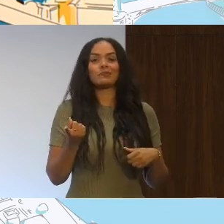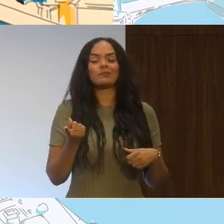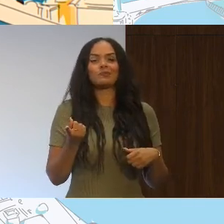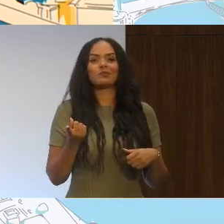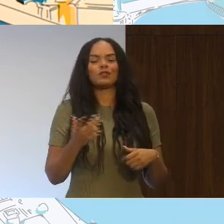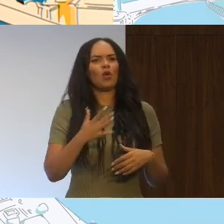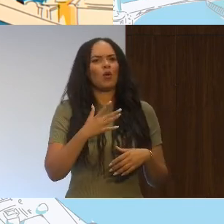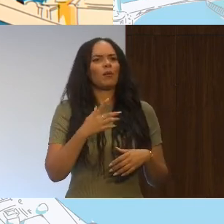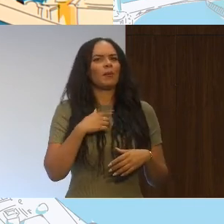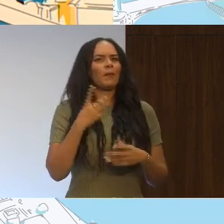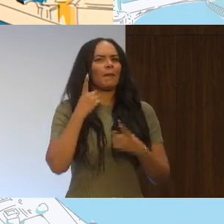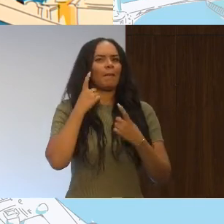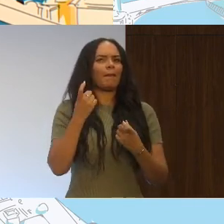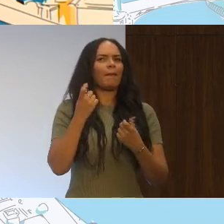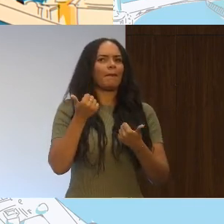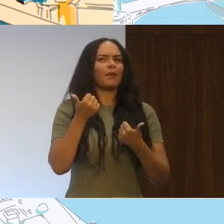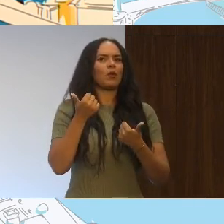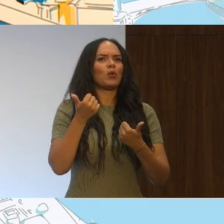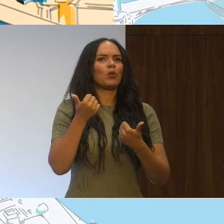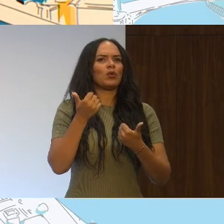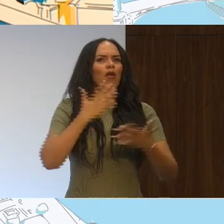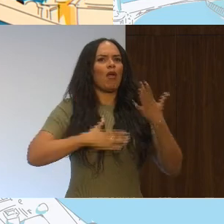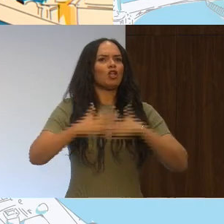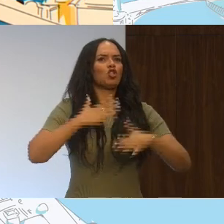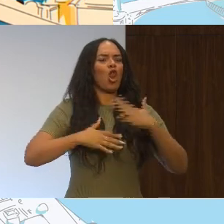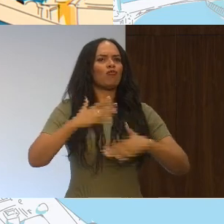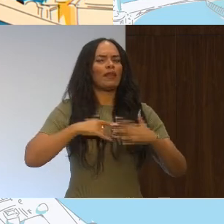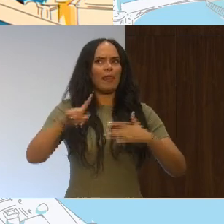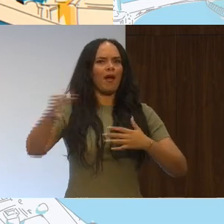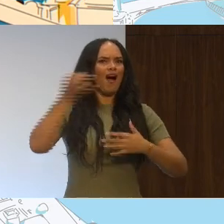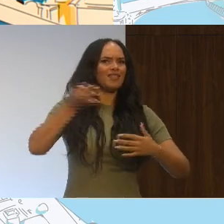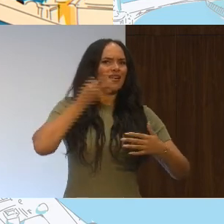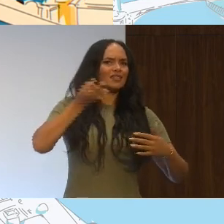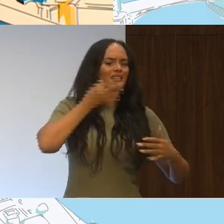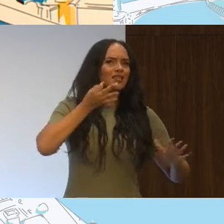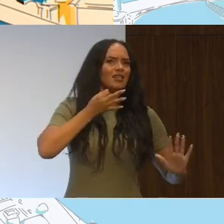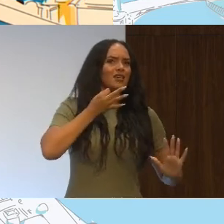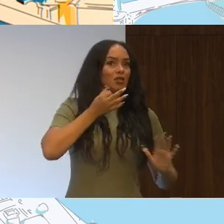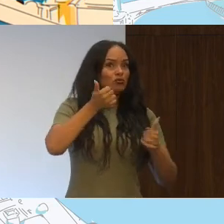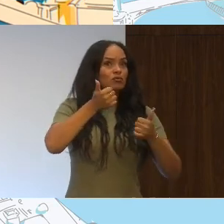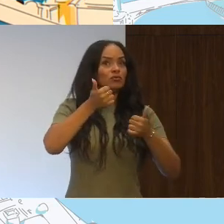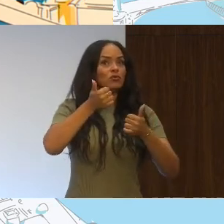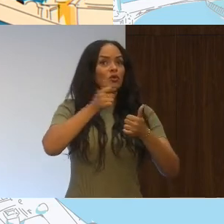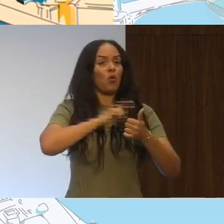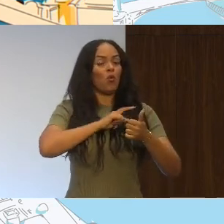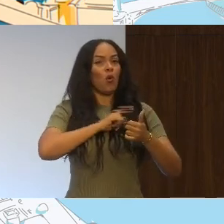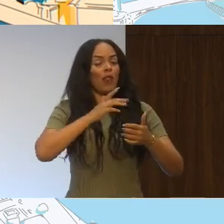who want to ask you a lot of questions because because we're interested and work with someone who wants to listen to what you got to say